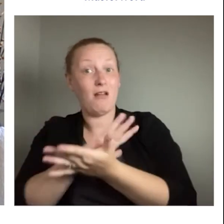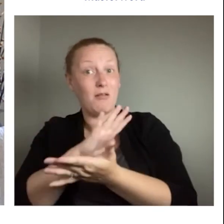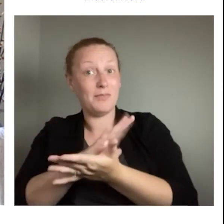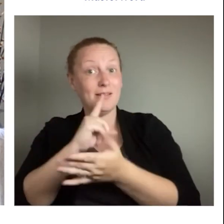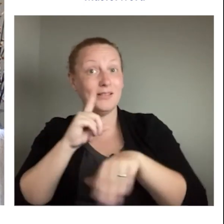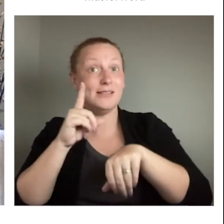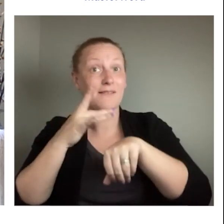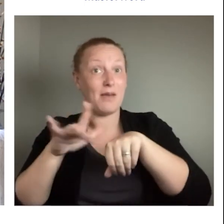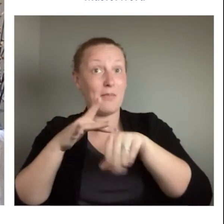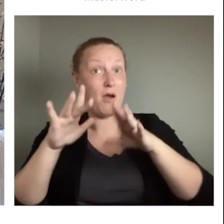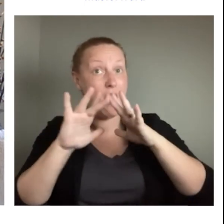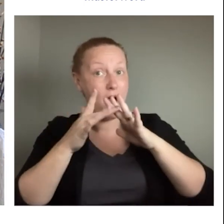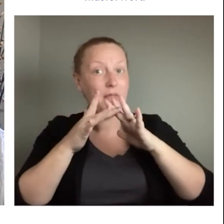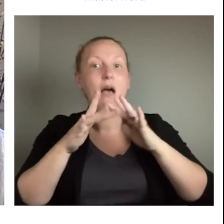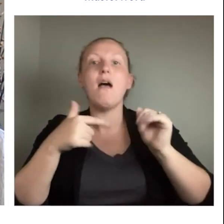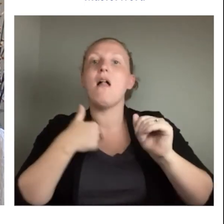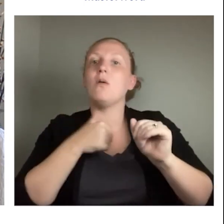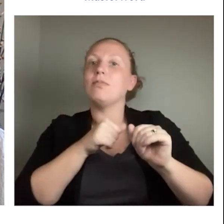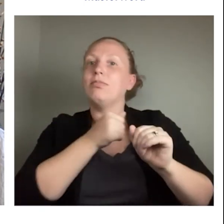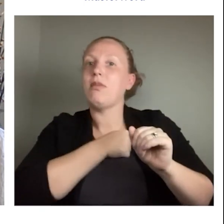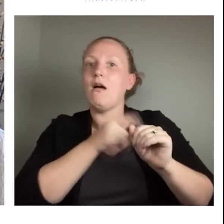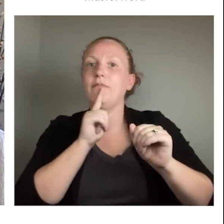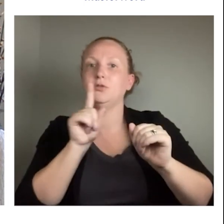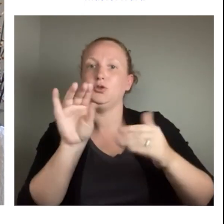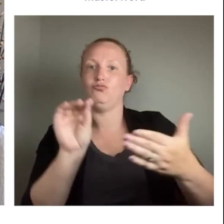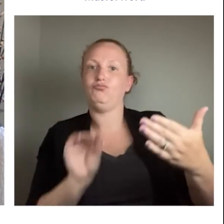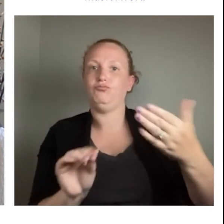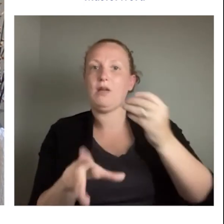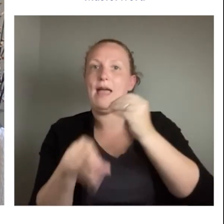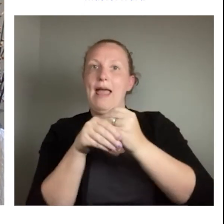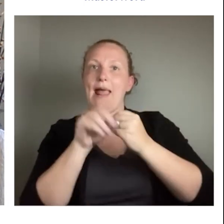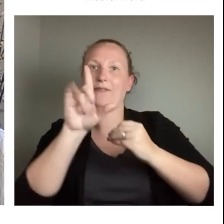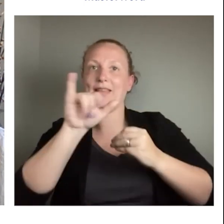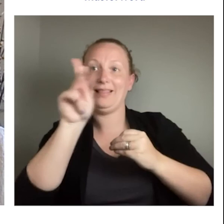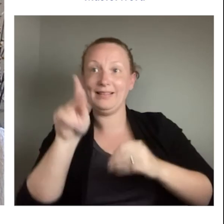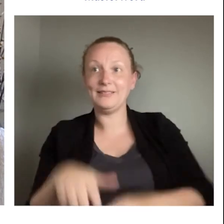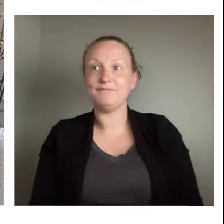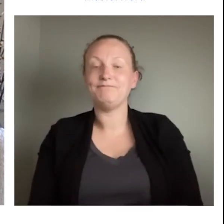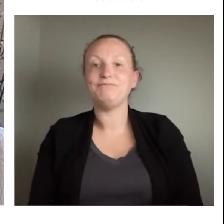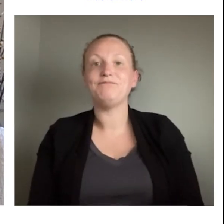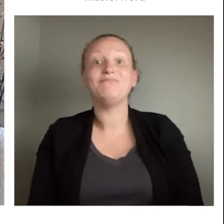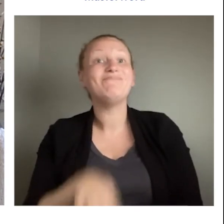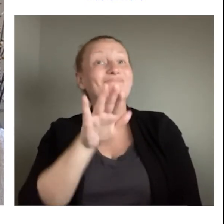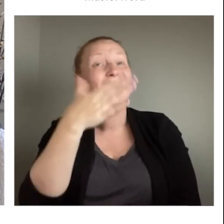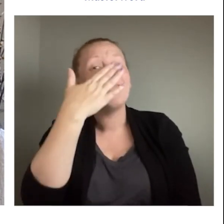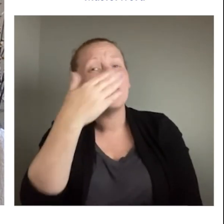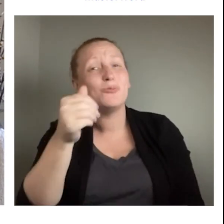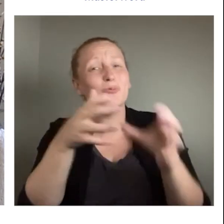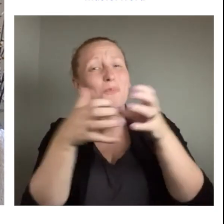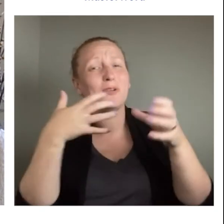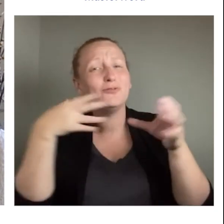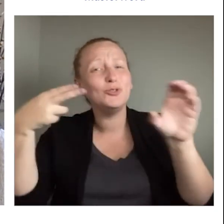would love to share the link again with those who are listening. Thank you so much. And we want to thank you for your